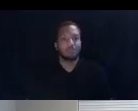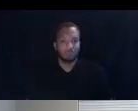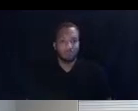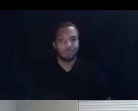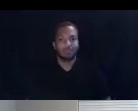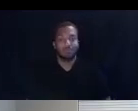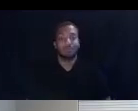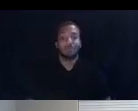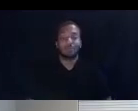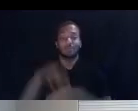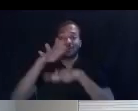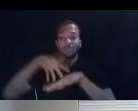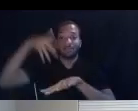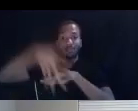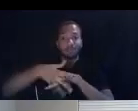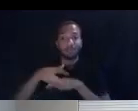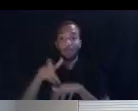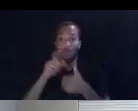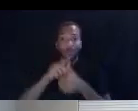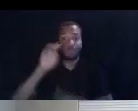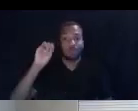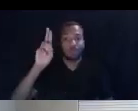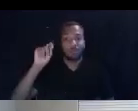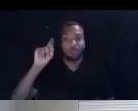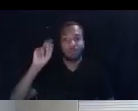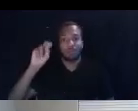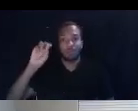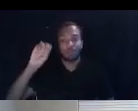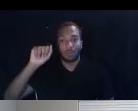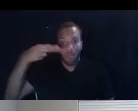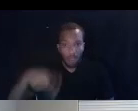Wasco, Cowlitz, Kathlamet, Clackamas, Bands of CHNAook,